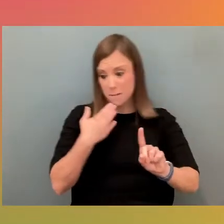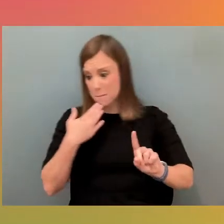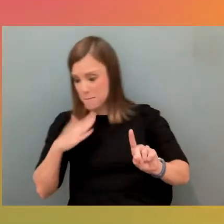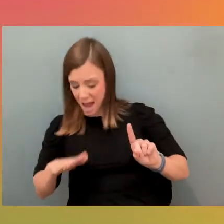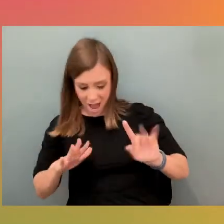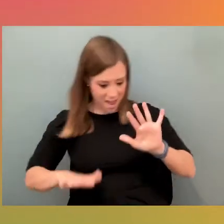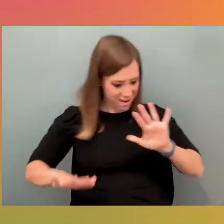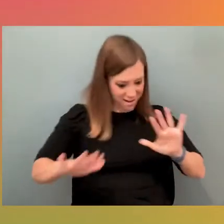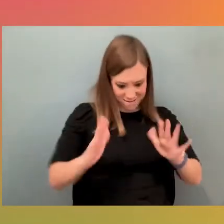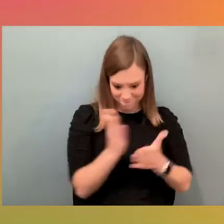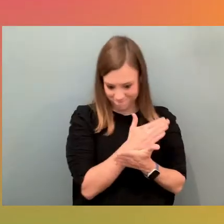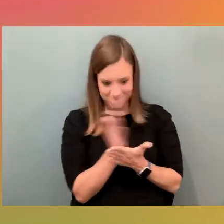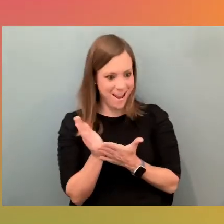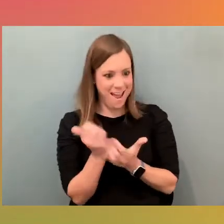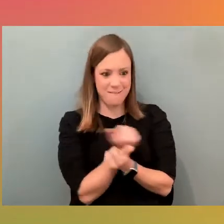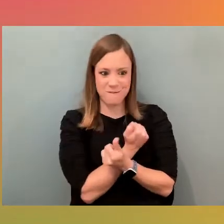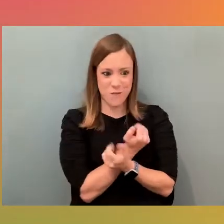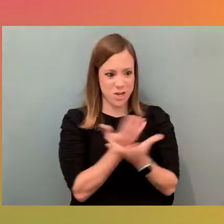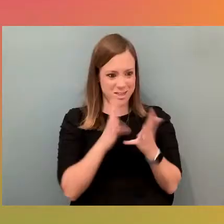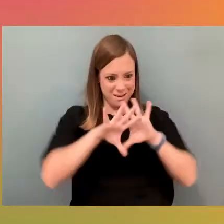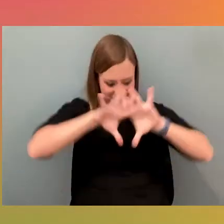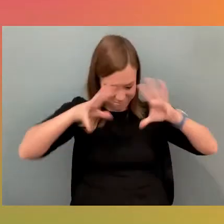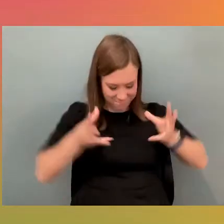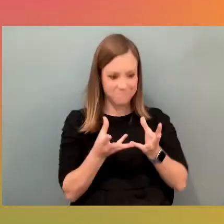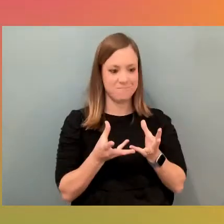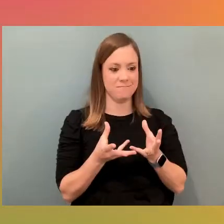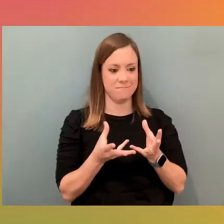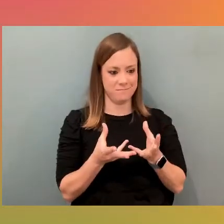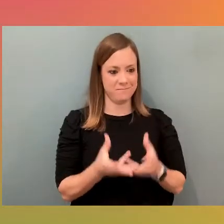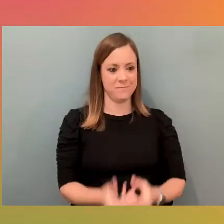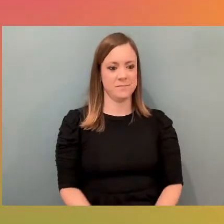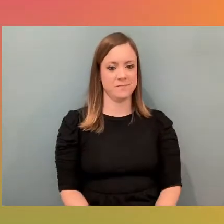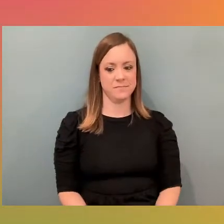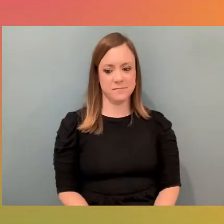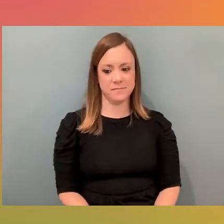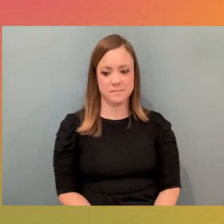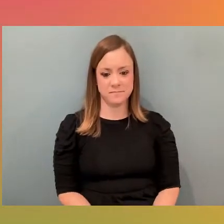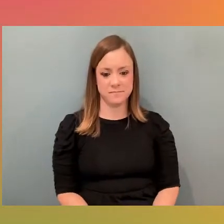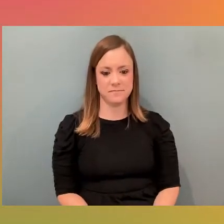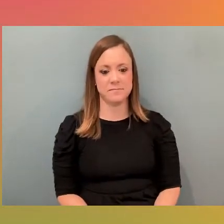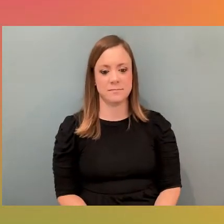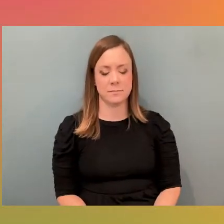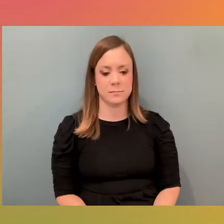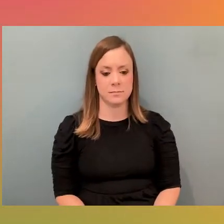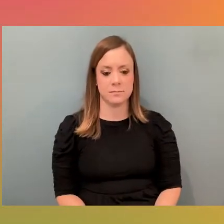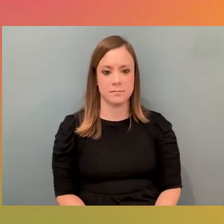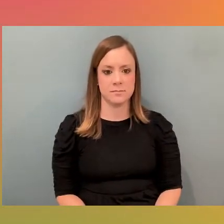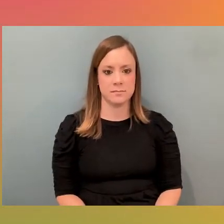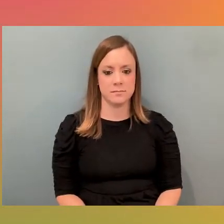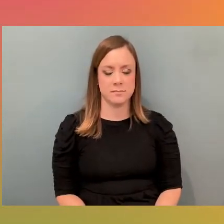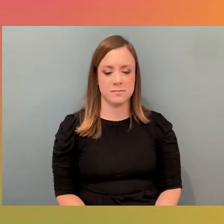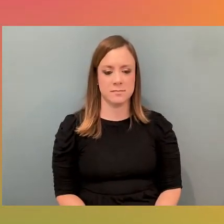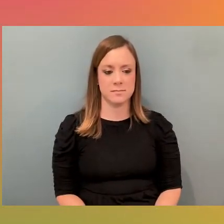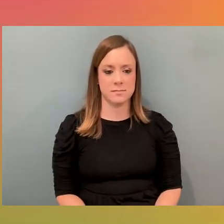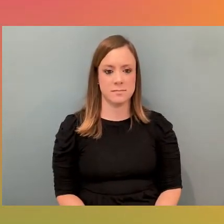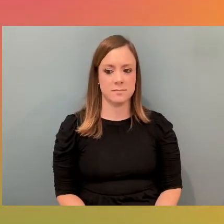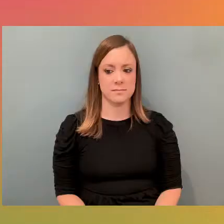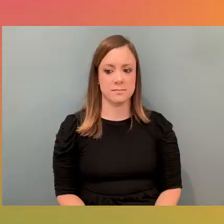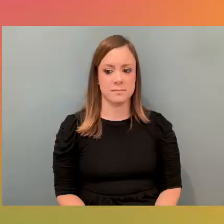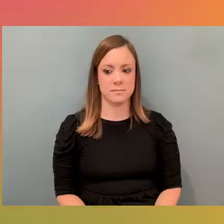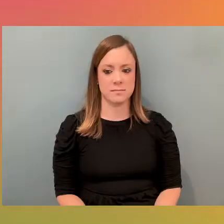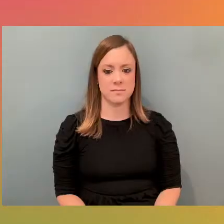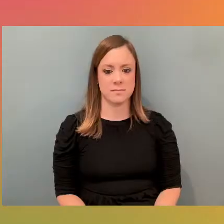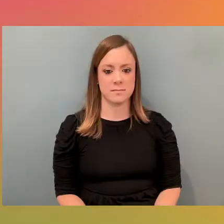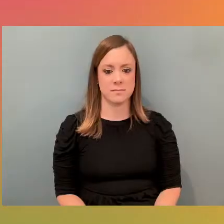EXPERIENCE OF BEING HUMAN.